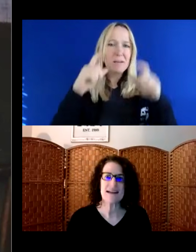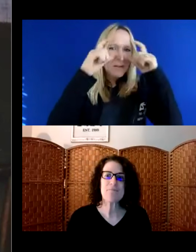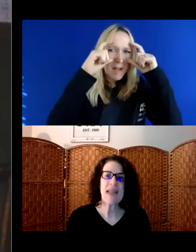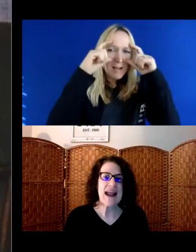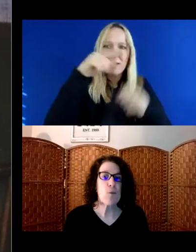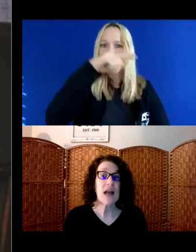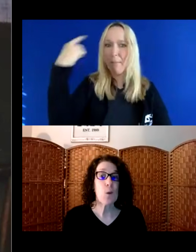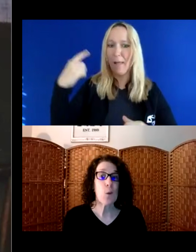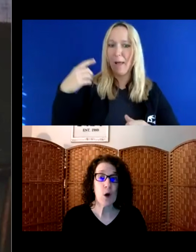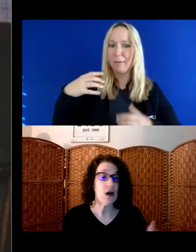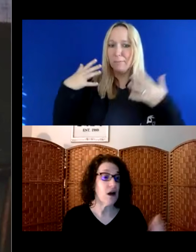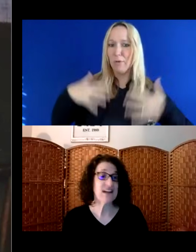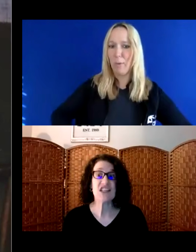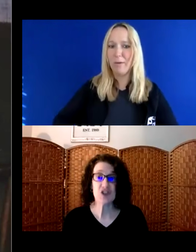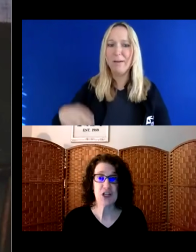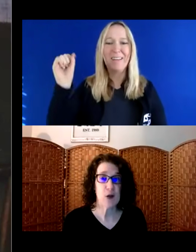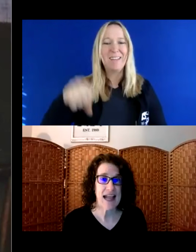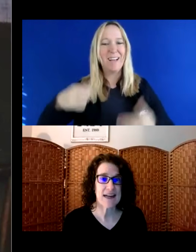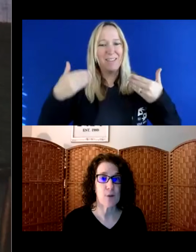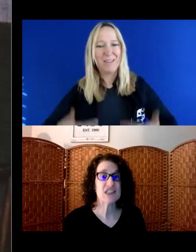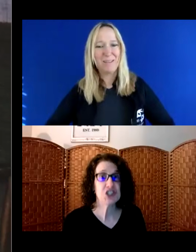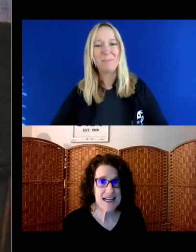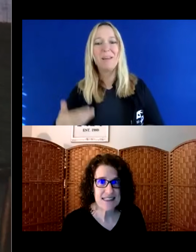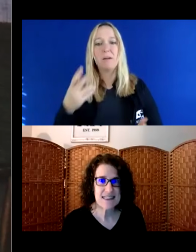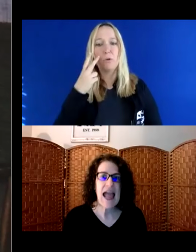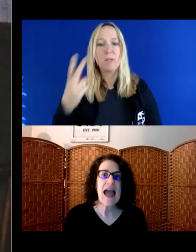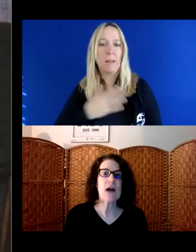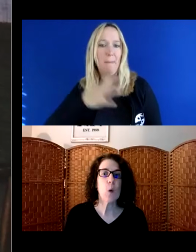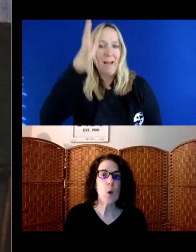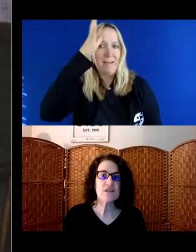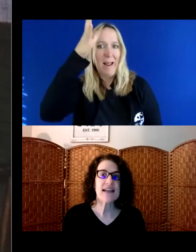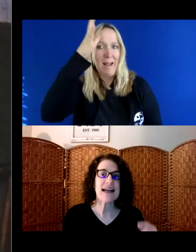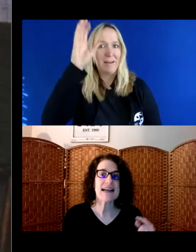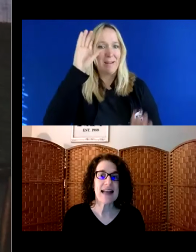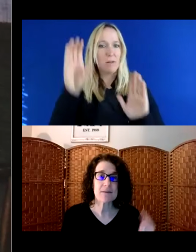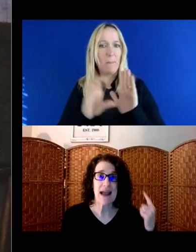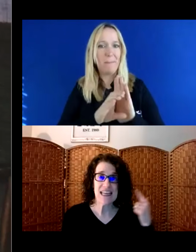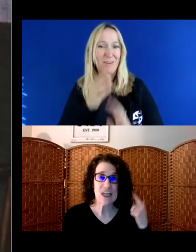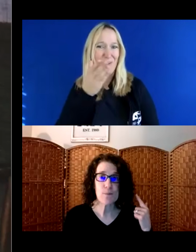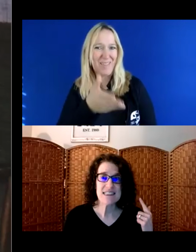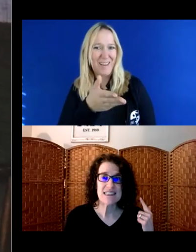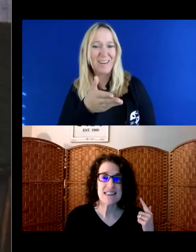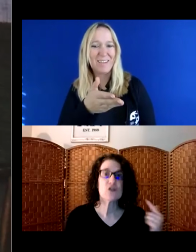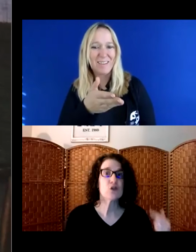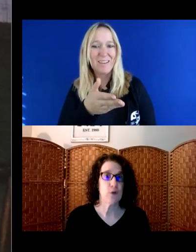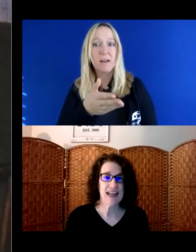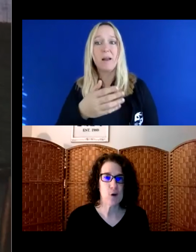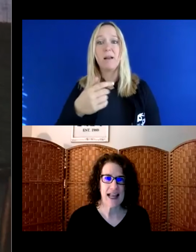When I wore a vintage hearing aid on my chest, and cords that connect my ear pieces to the hearing aid.